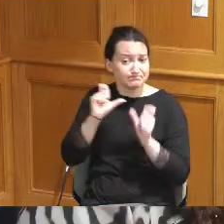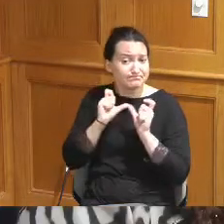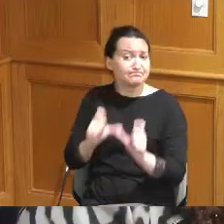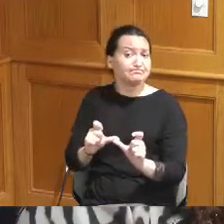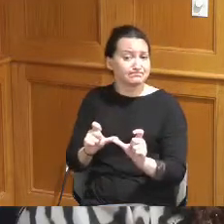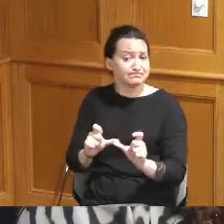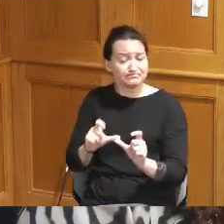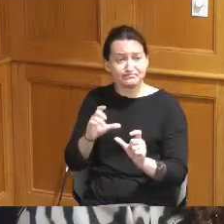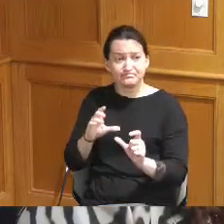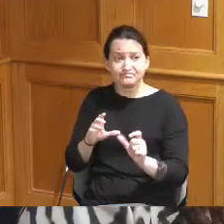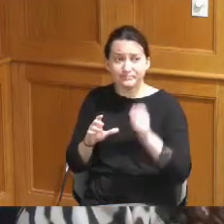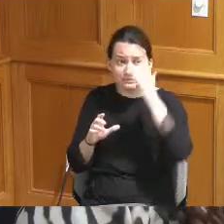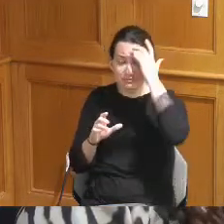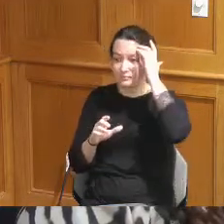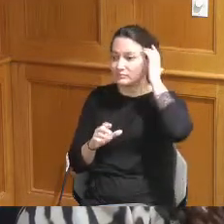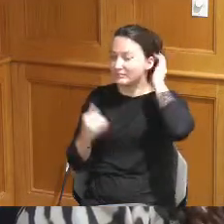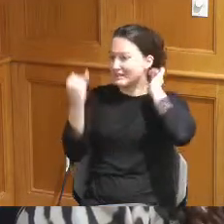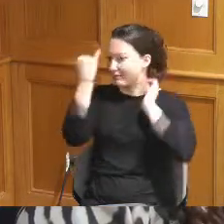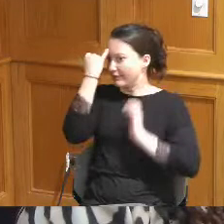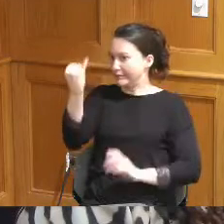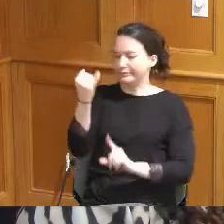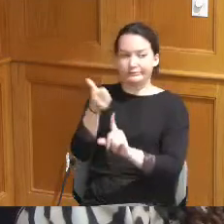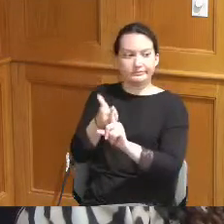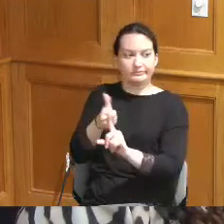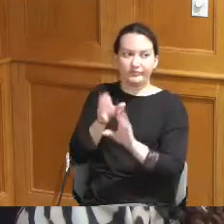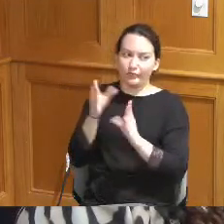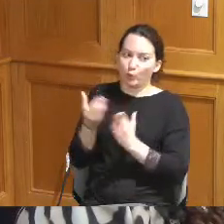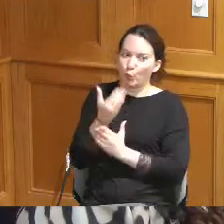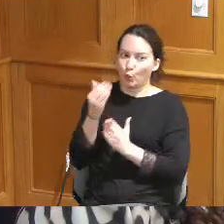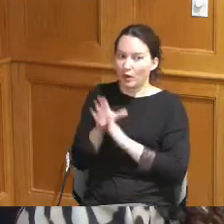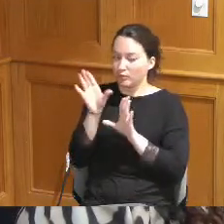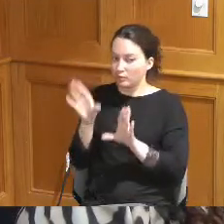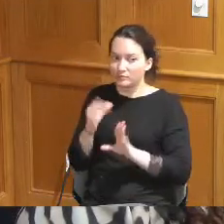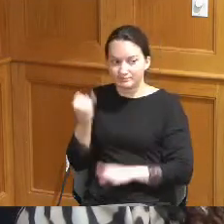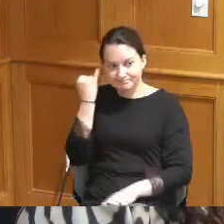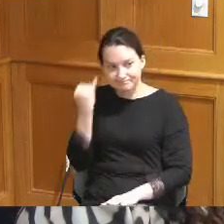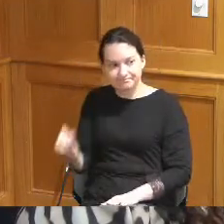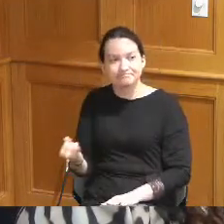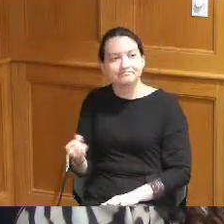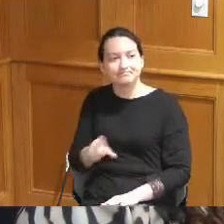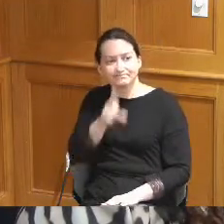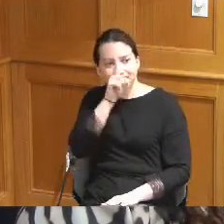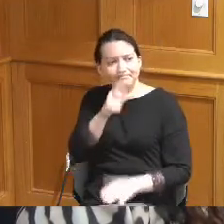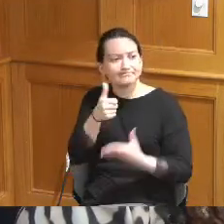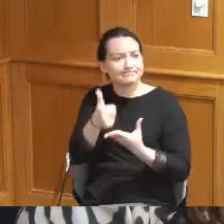because it certainly is a new idea a great idea and it's really going to be helpful for a lot of